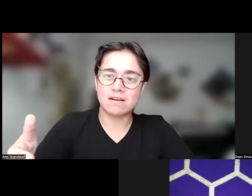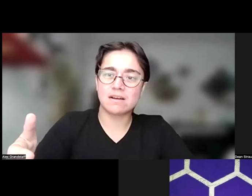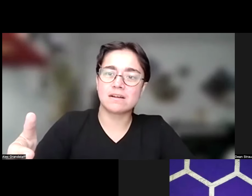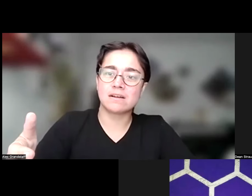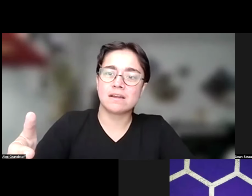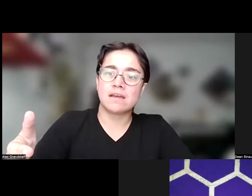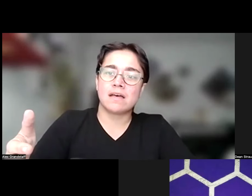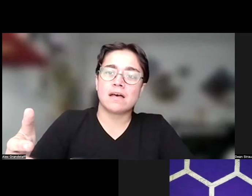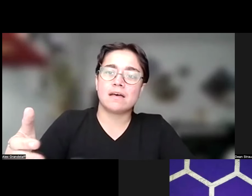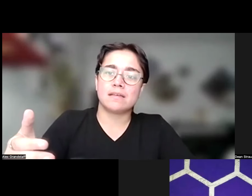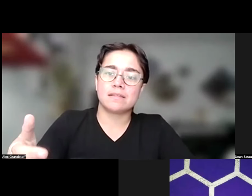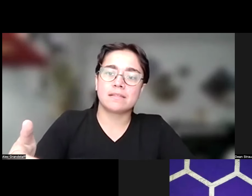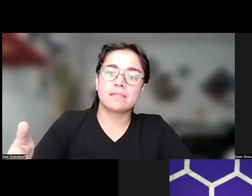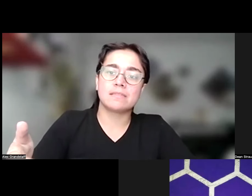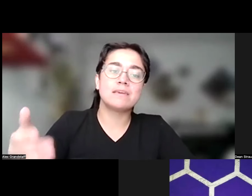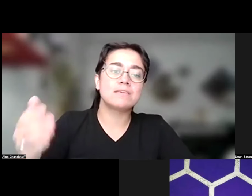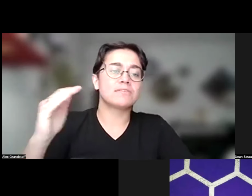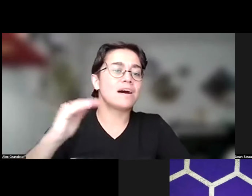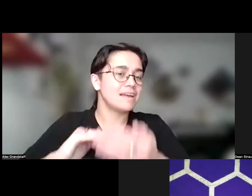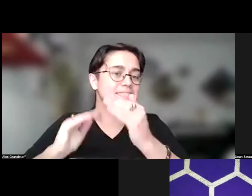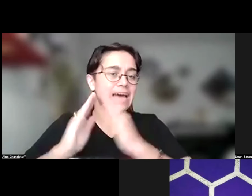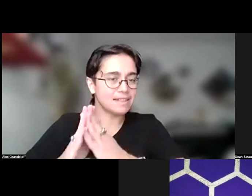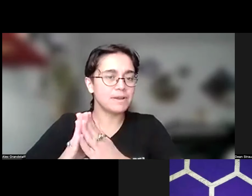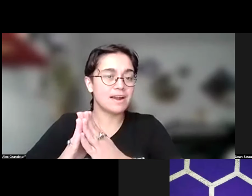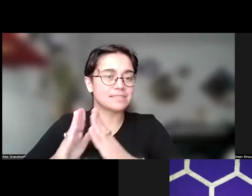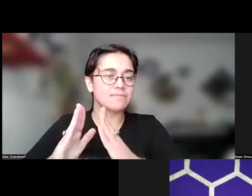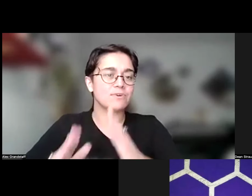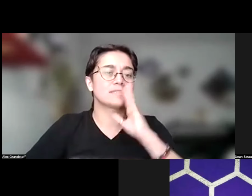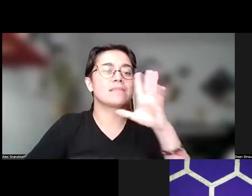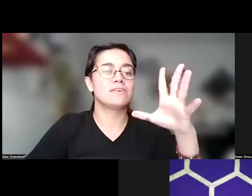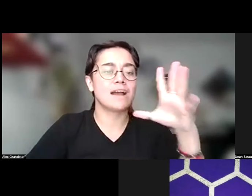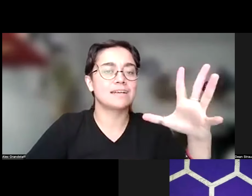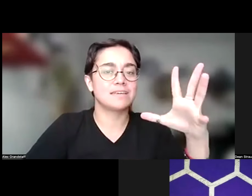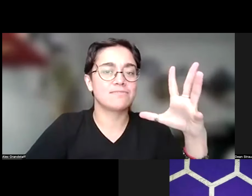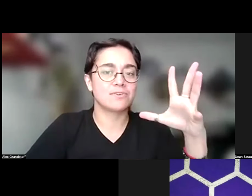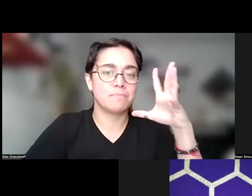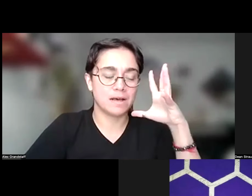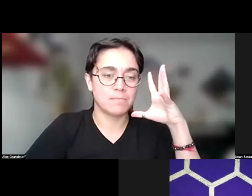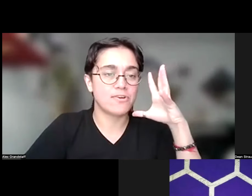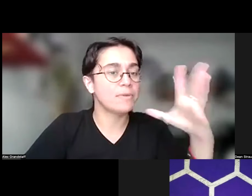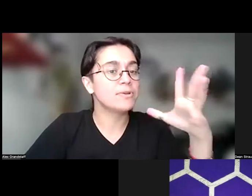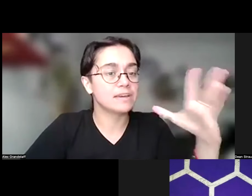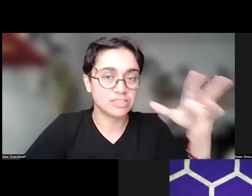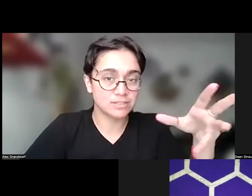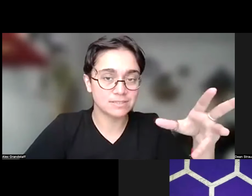with kids on the spectrum, that don't oppress them and their natural behaviors? -- Dean has posted in the chat